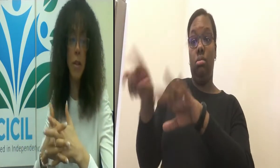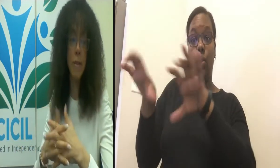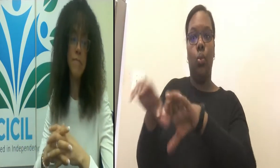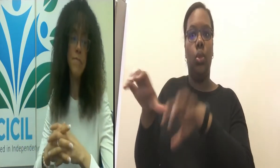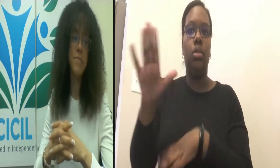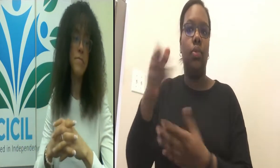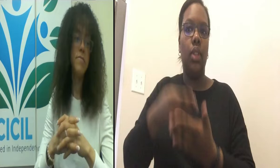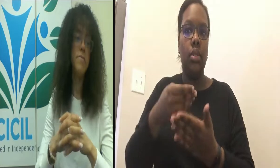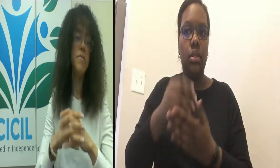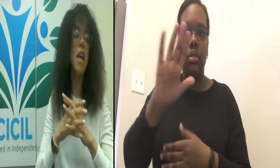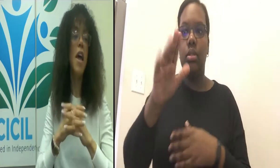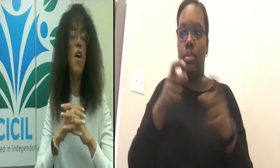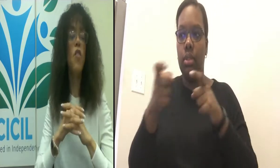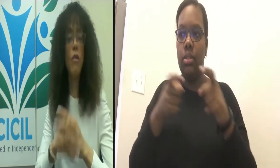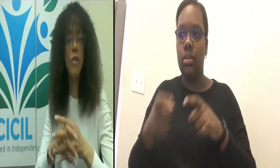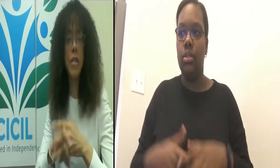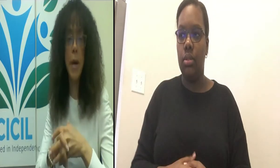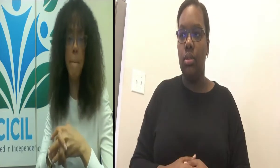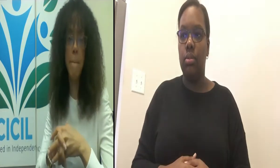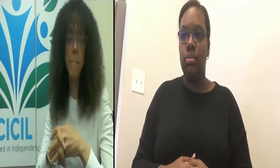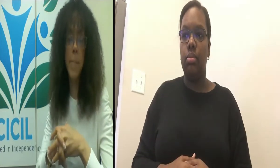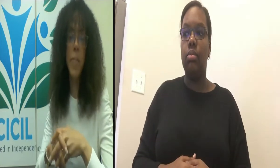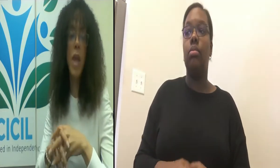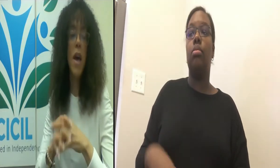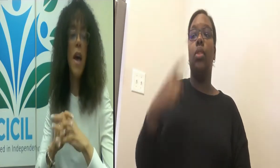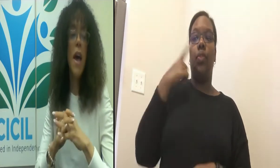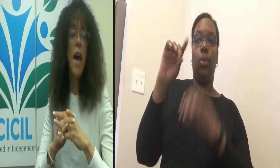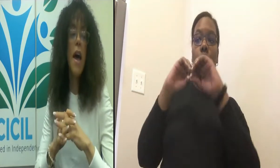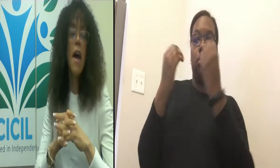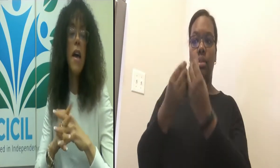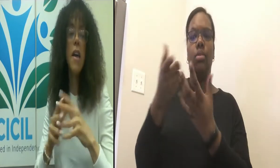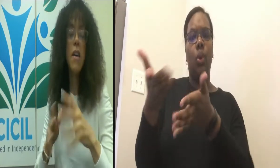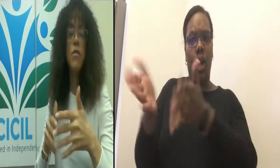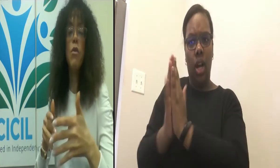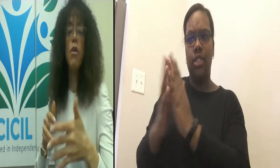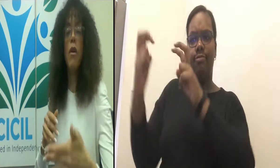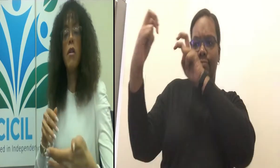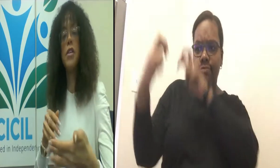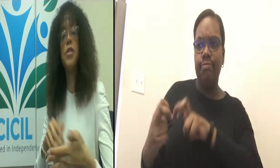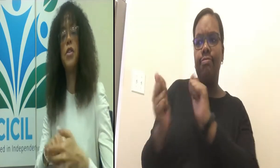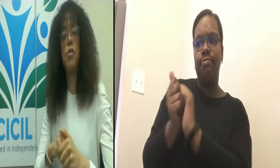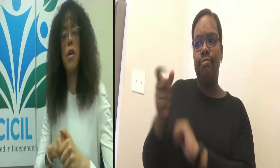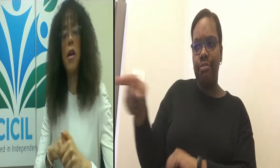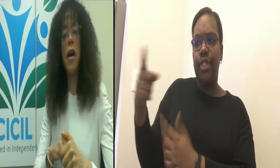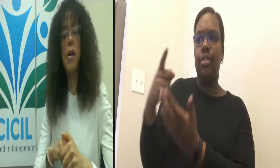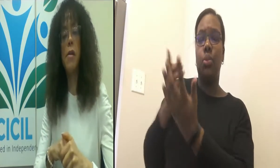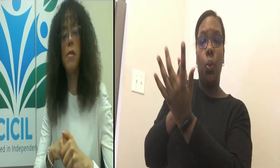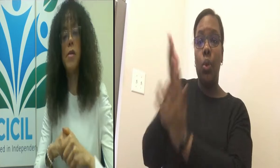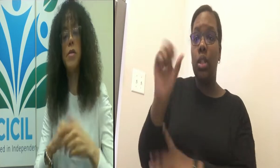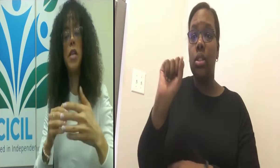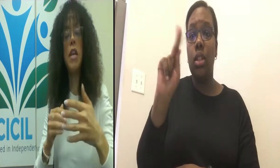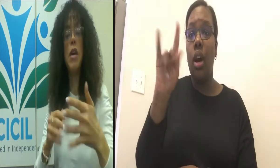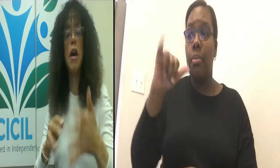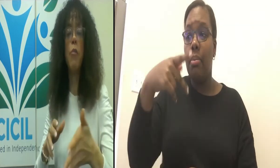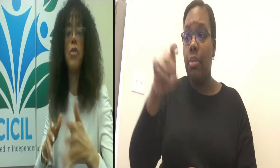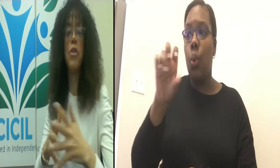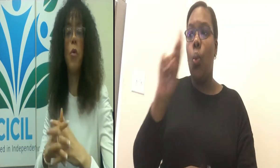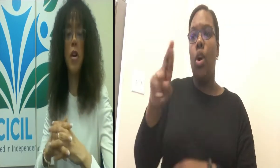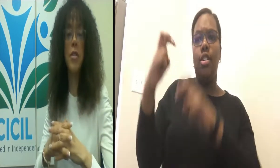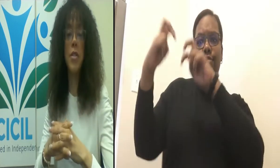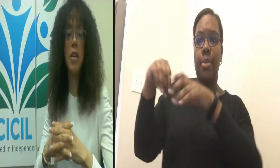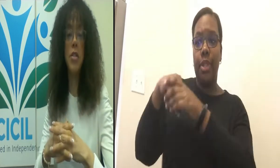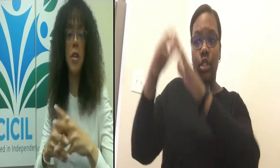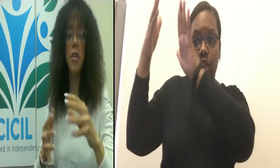other stakeholders and and without skipping a beat basically. Fourth Tip: if you